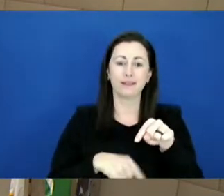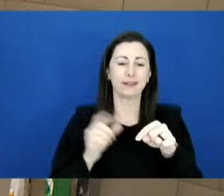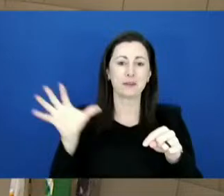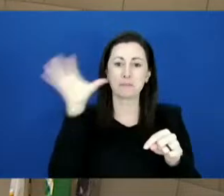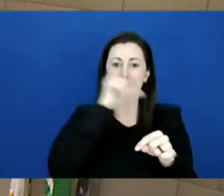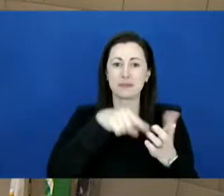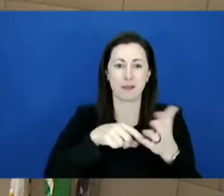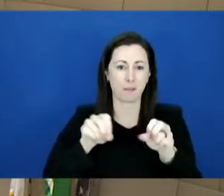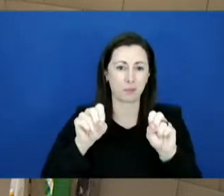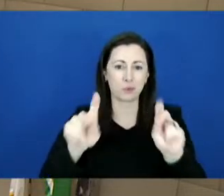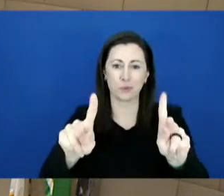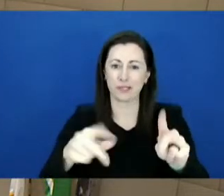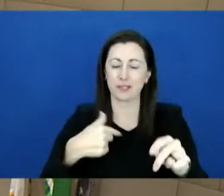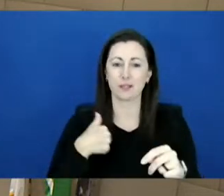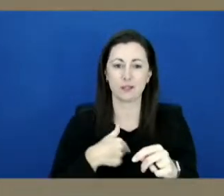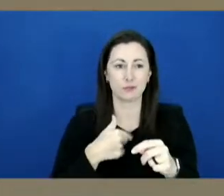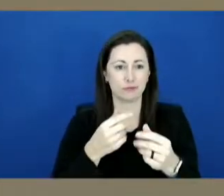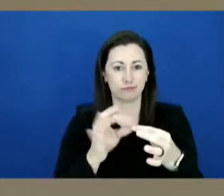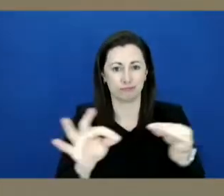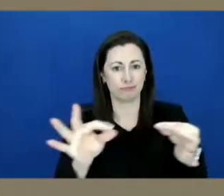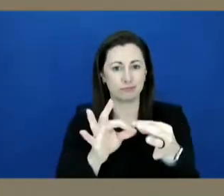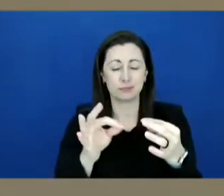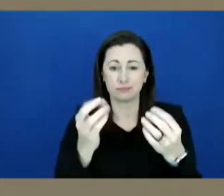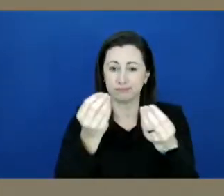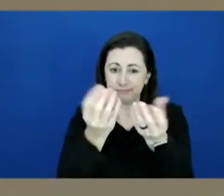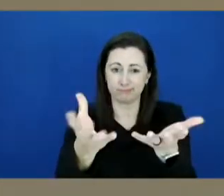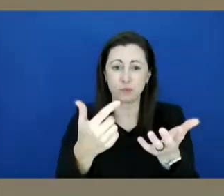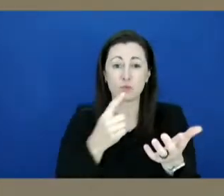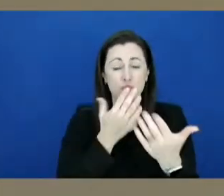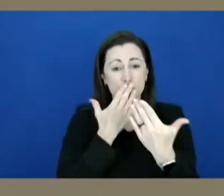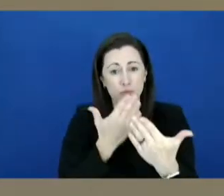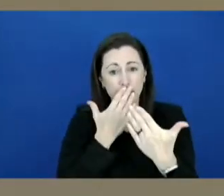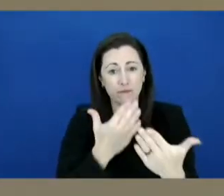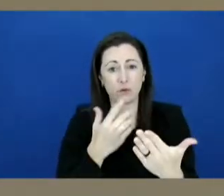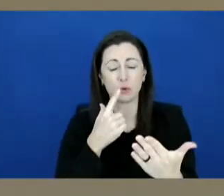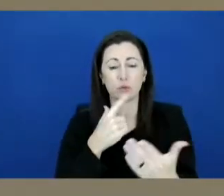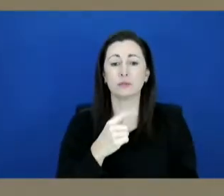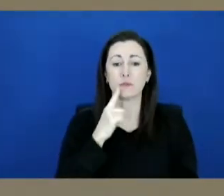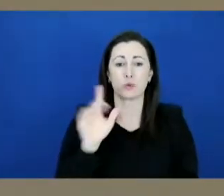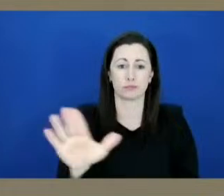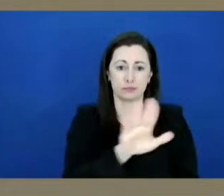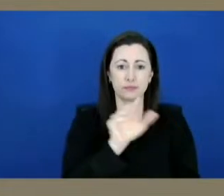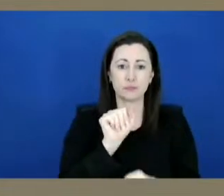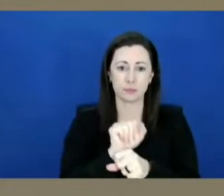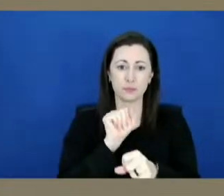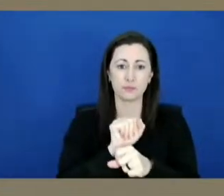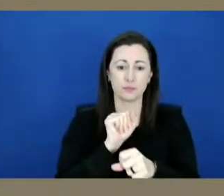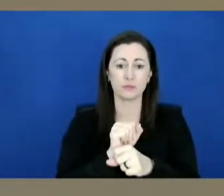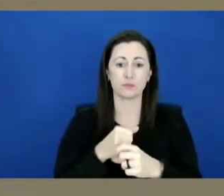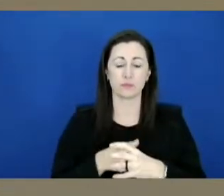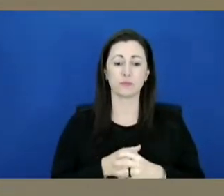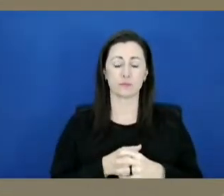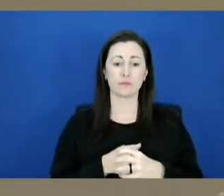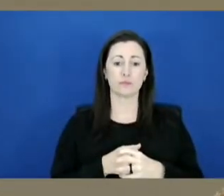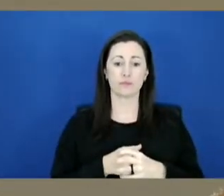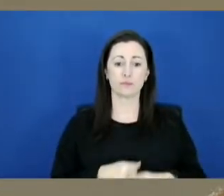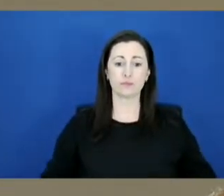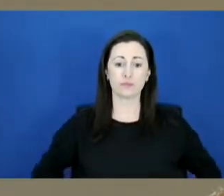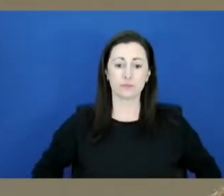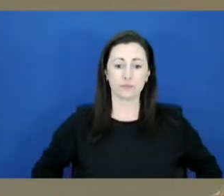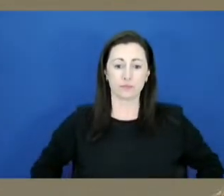I CAN'T LET THIS OPPORTUNITY GO